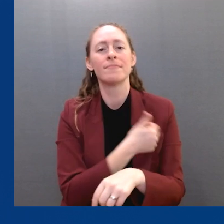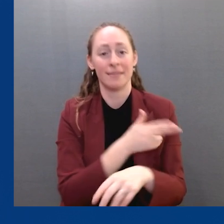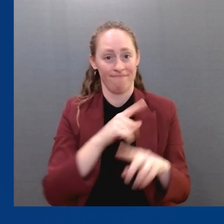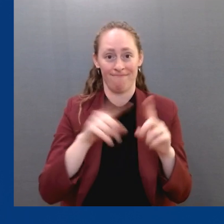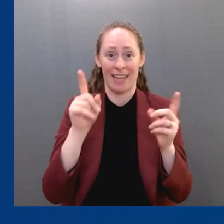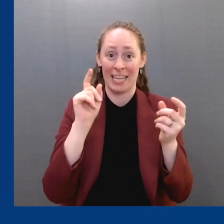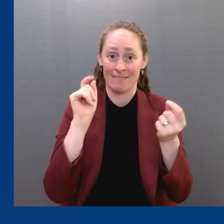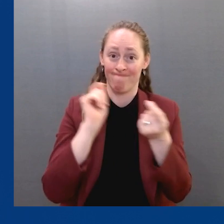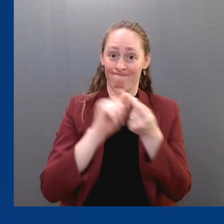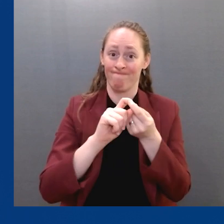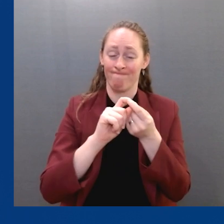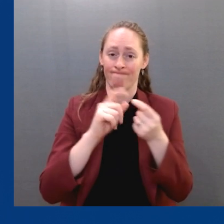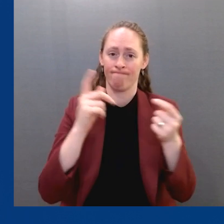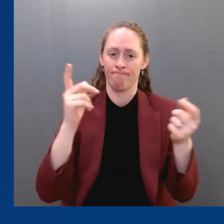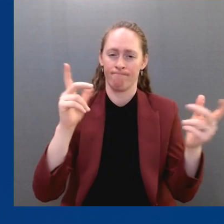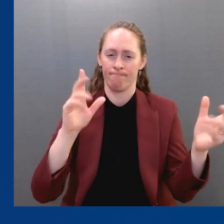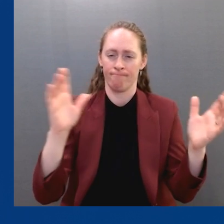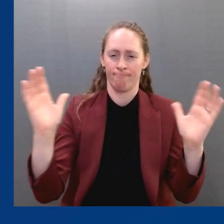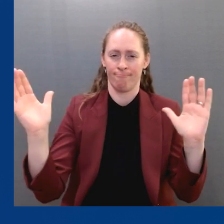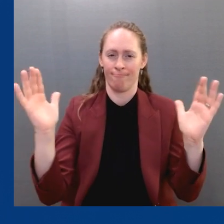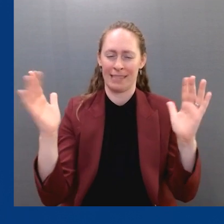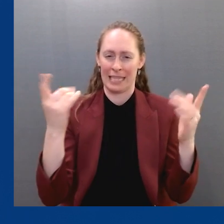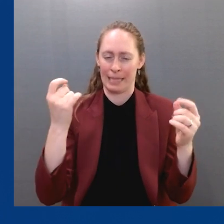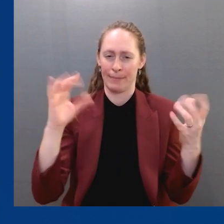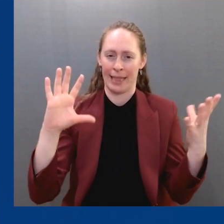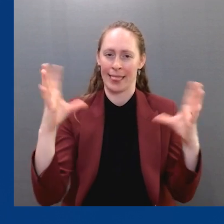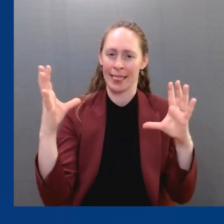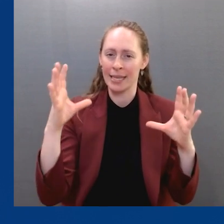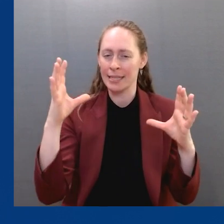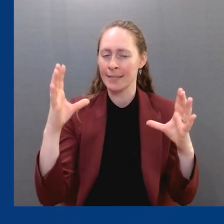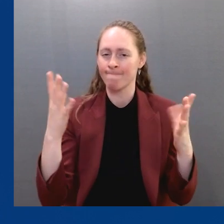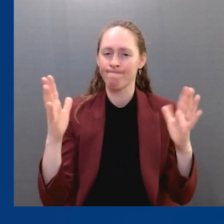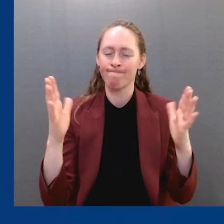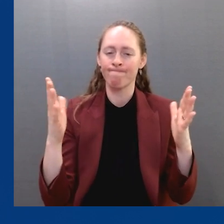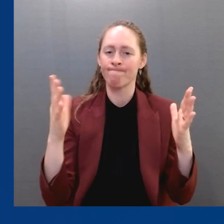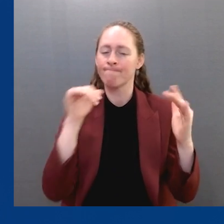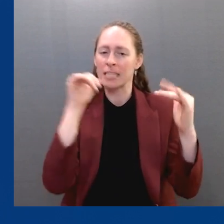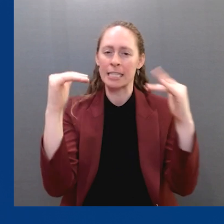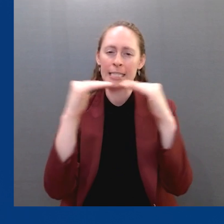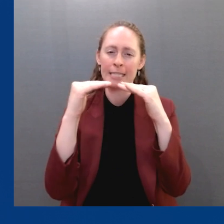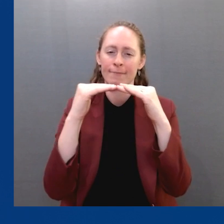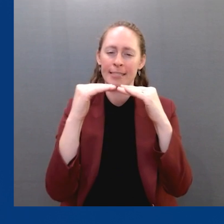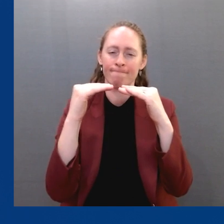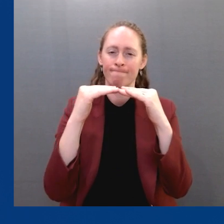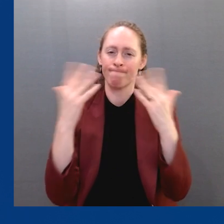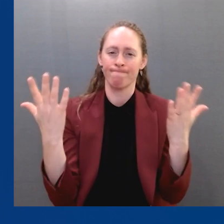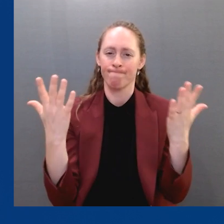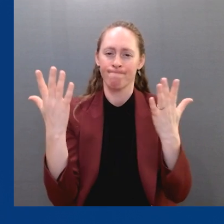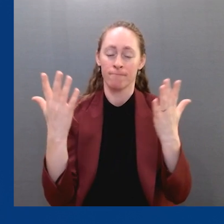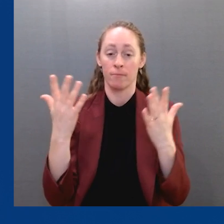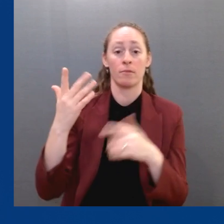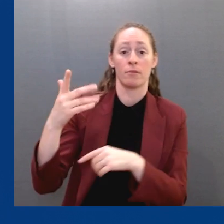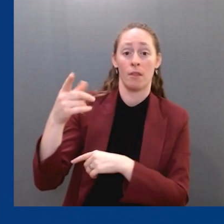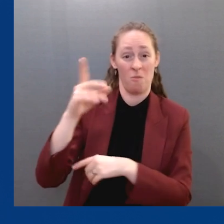ICU and death to cases is much lower now than it was many months ago.